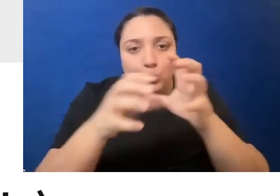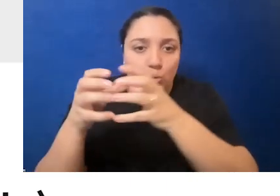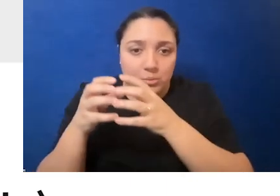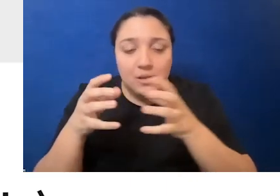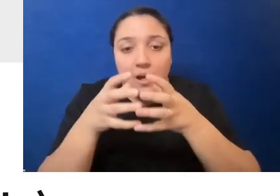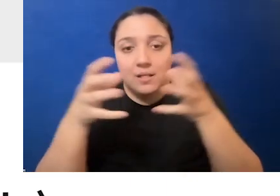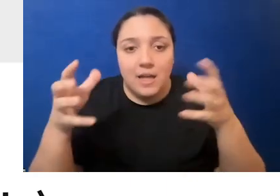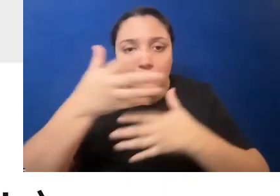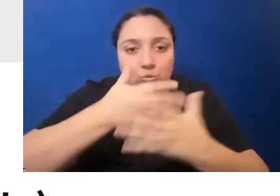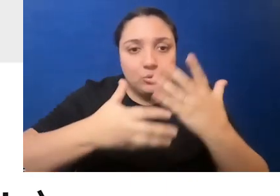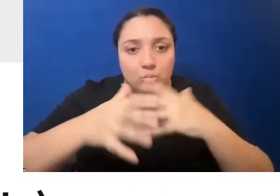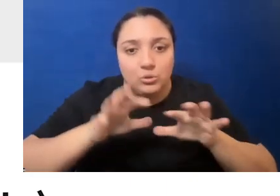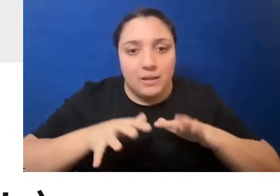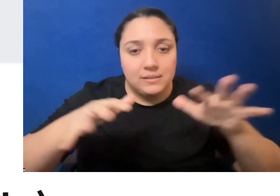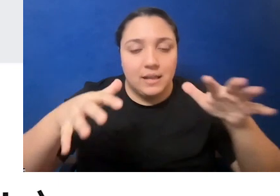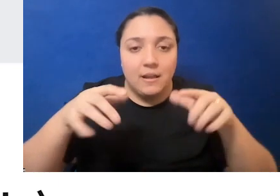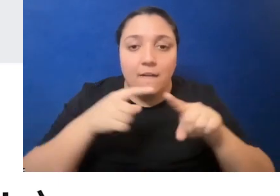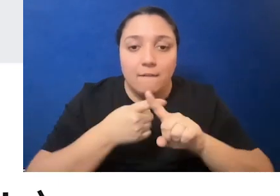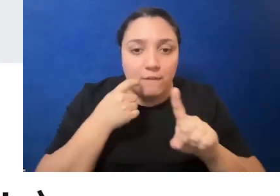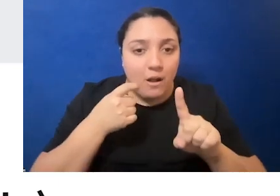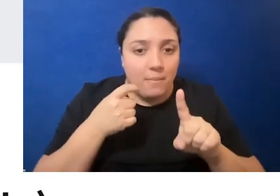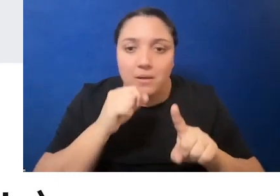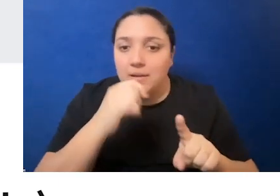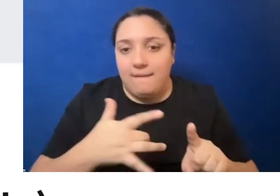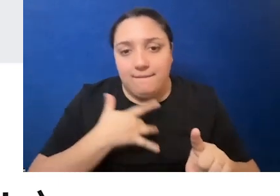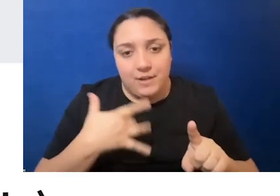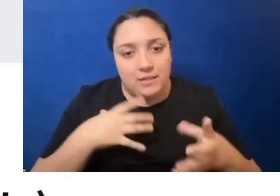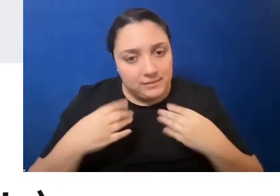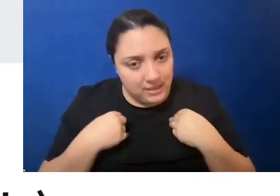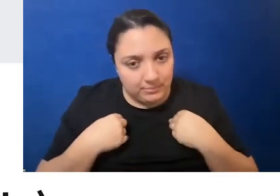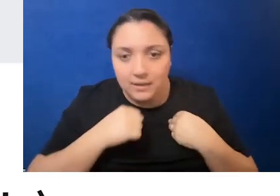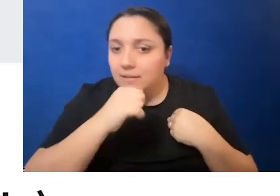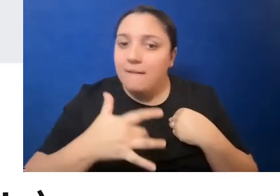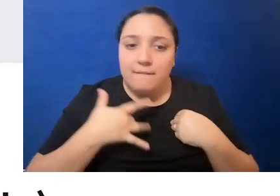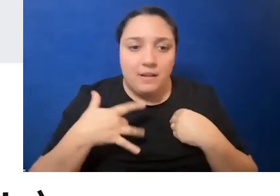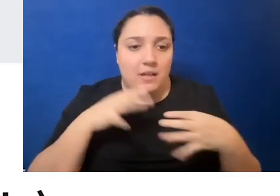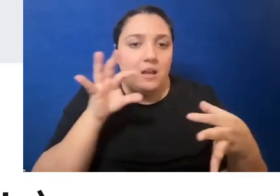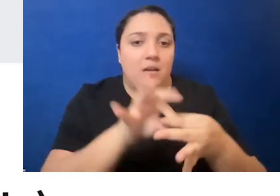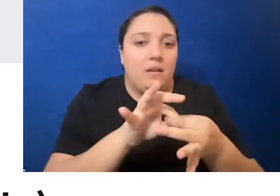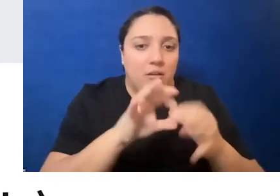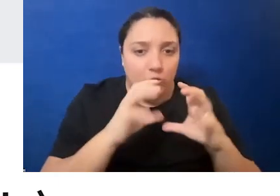HAVE THE DIVISIONS OF DIFFERENT GROUPS OF KIDS AND A LOT OF